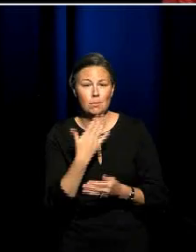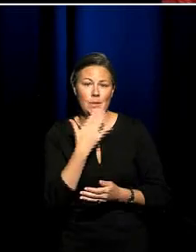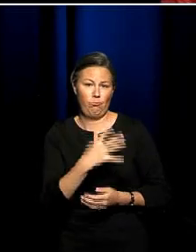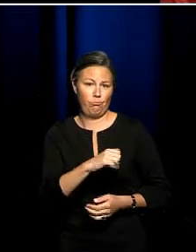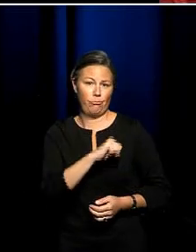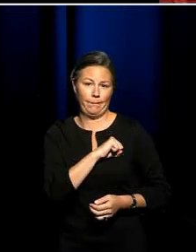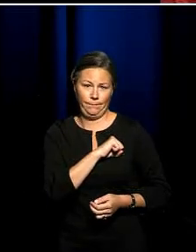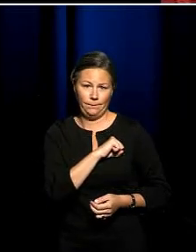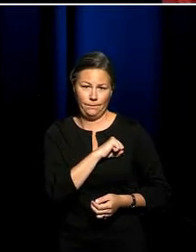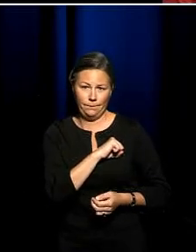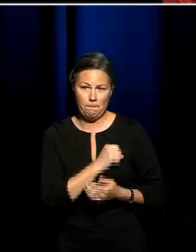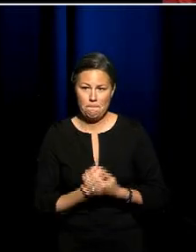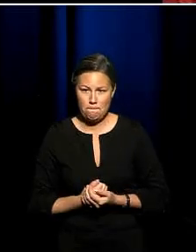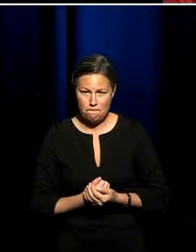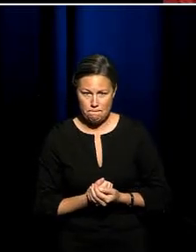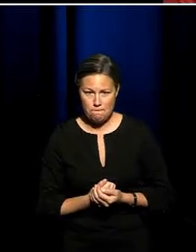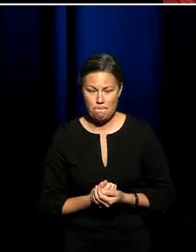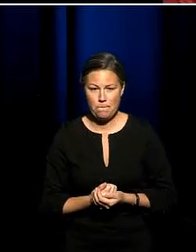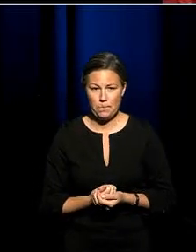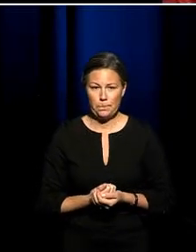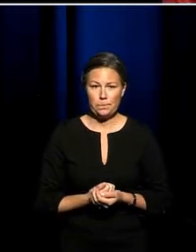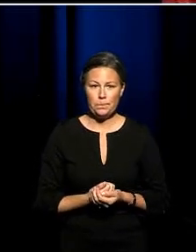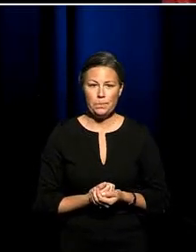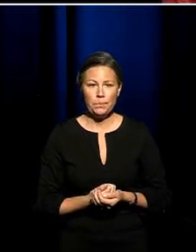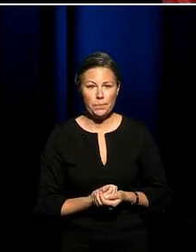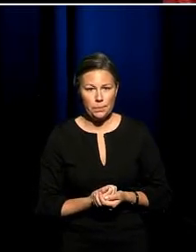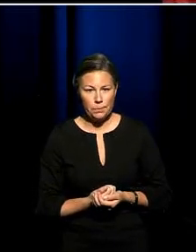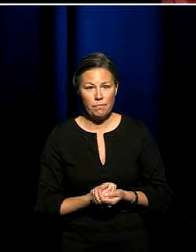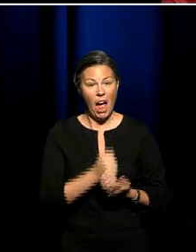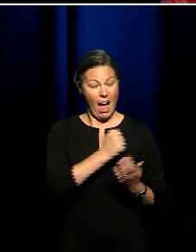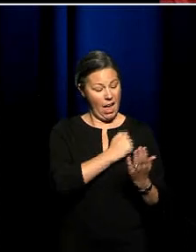make about the Terms of Reference concerns a rights-based focus. The Terms